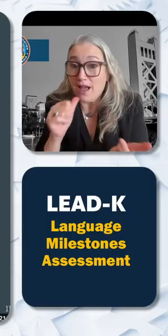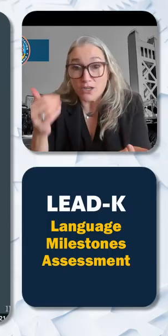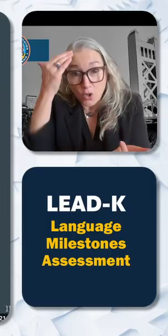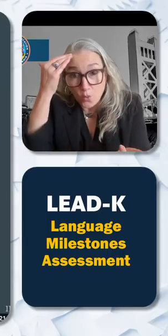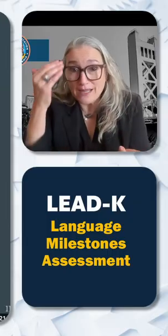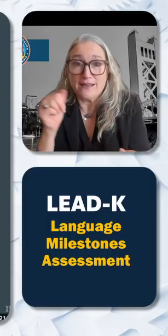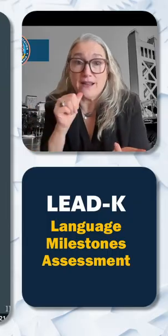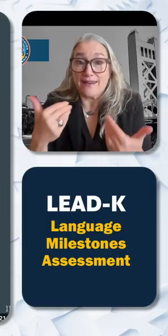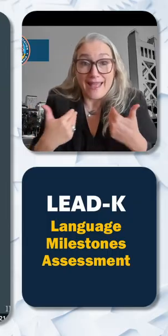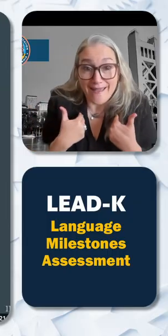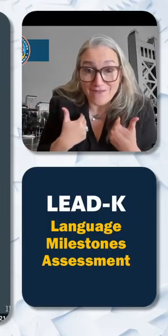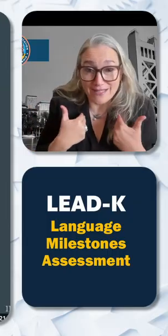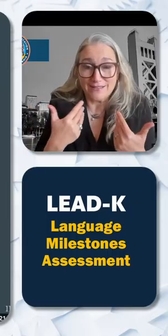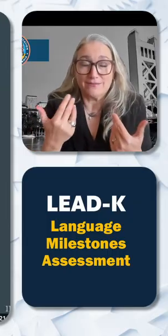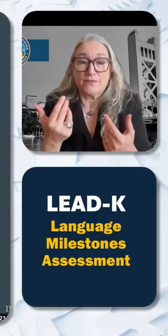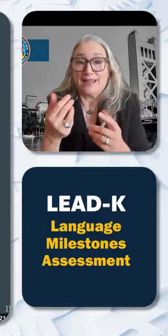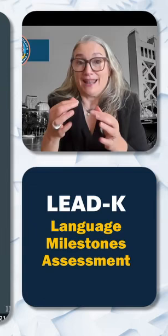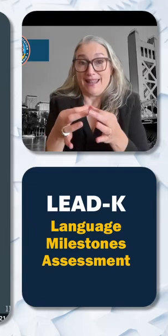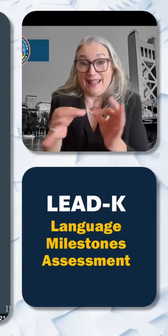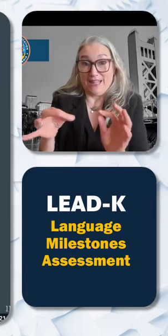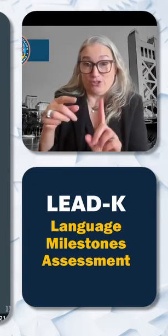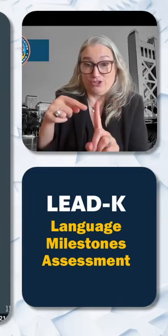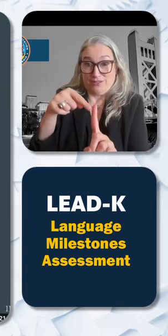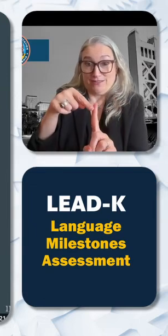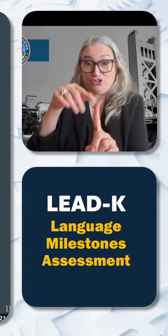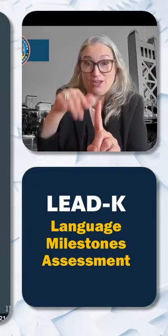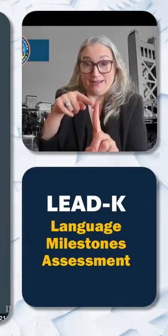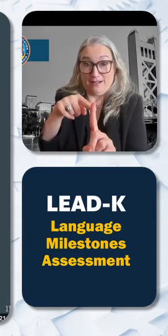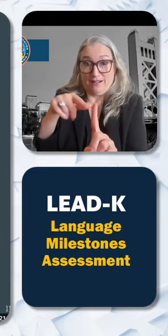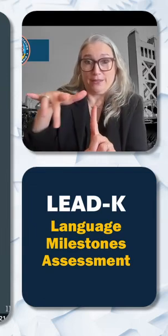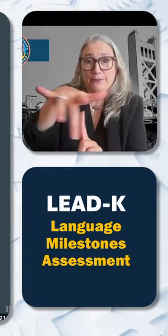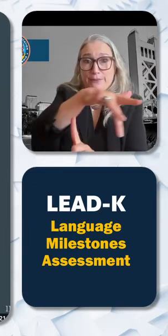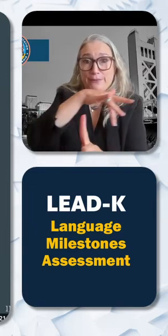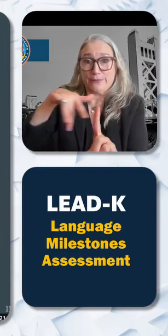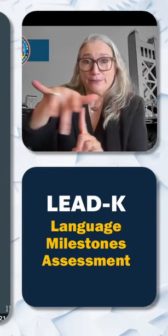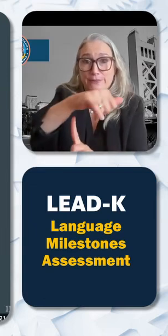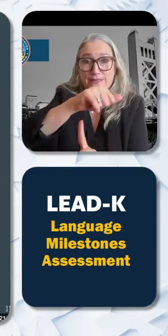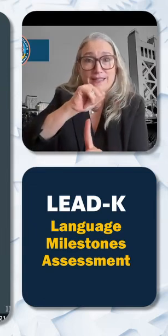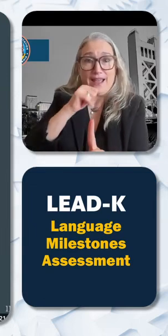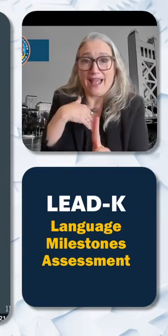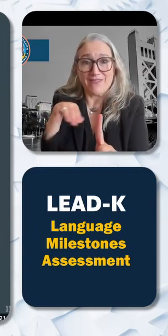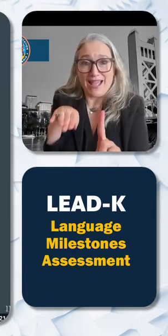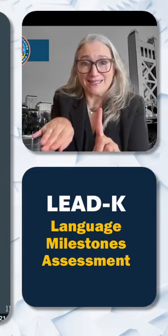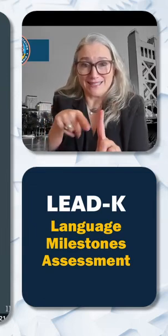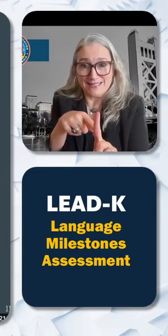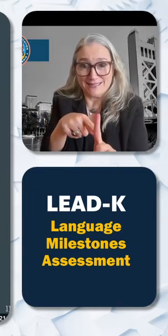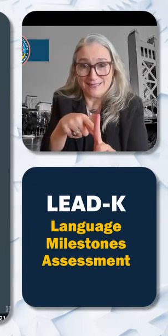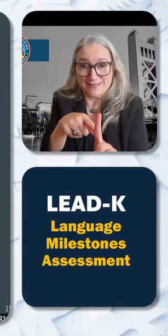It's signed this way because this is a sign for withholding. Now, the withholding of language may not always be intentional.